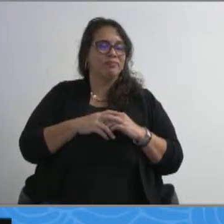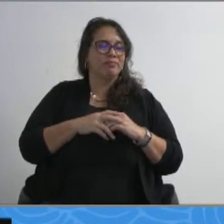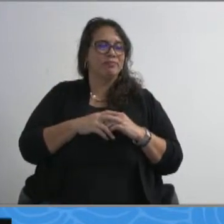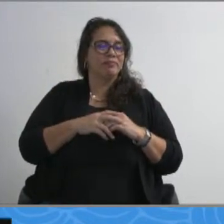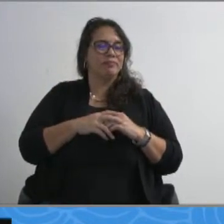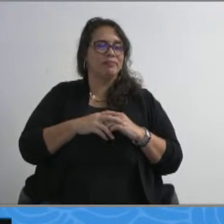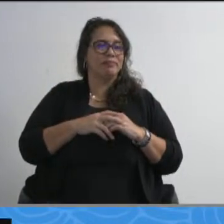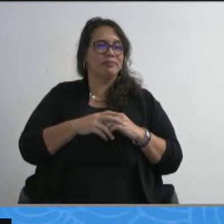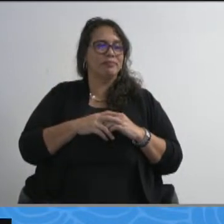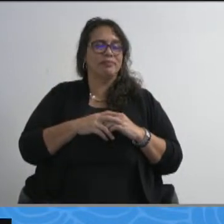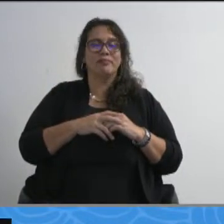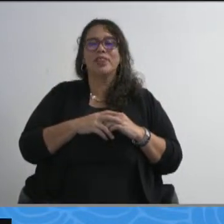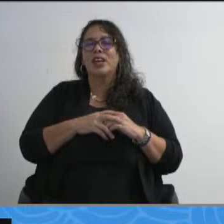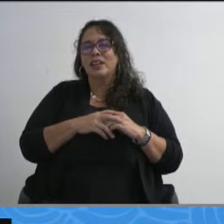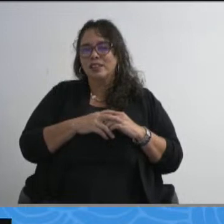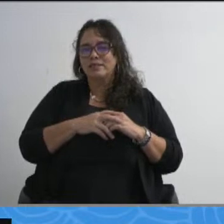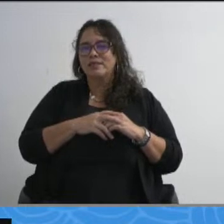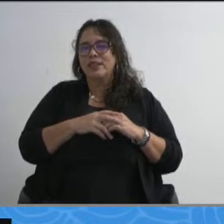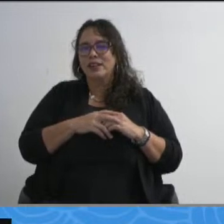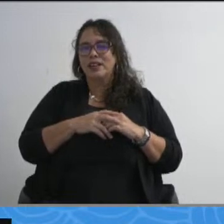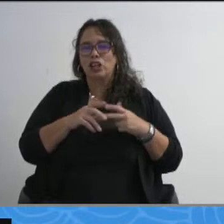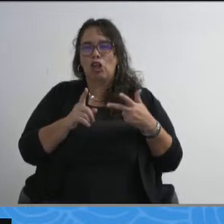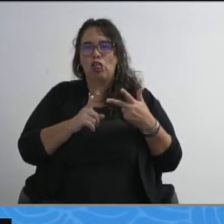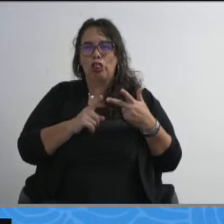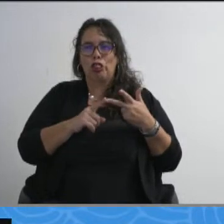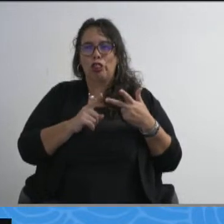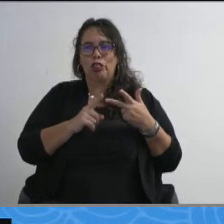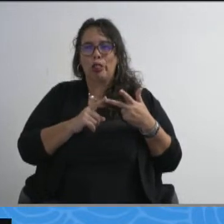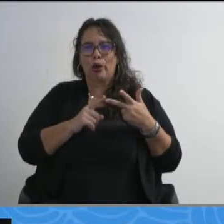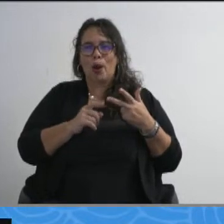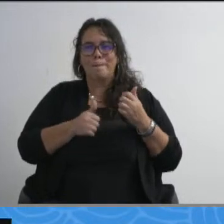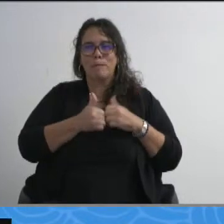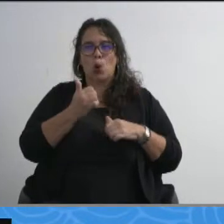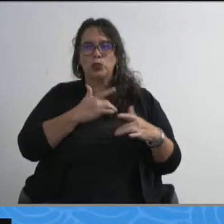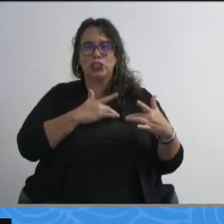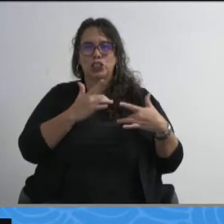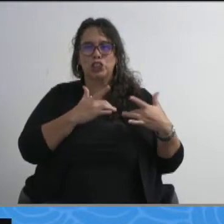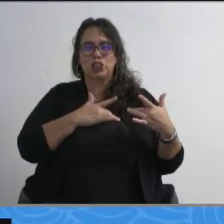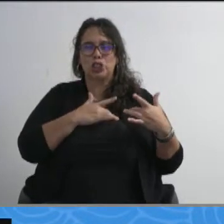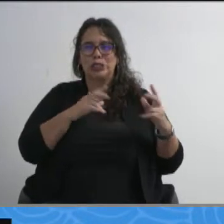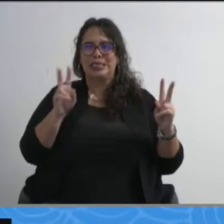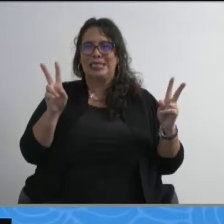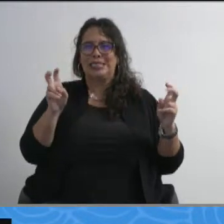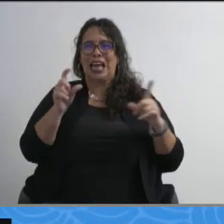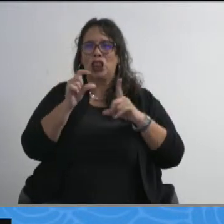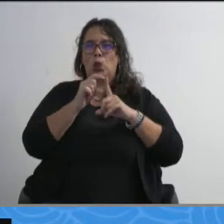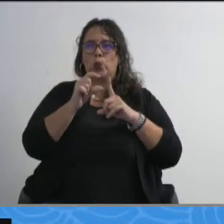would be mostly concerned about, which would be ineffective. And that term to me is...